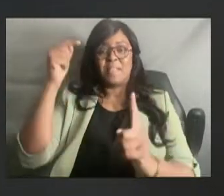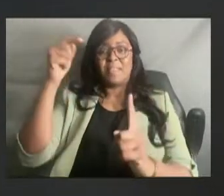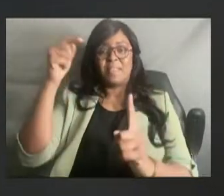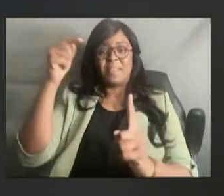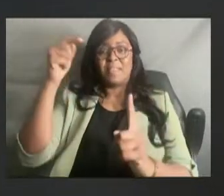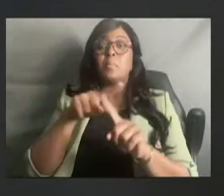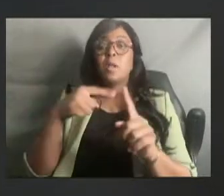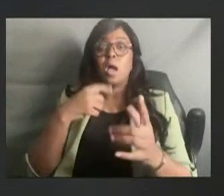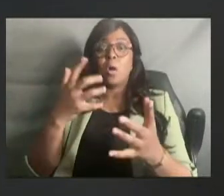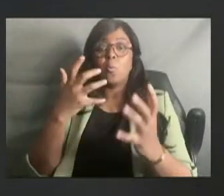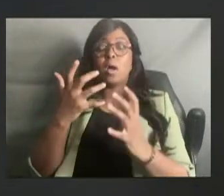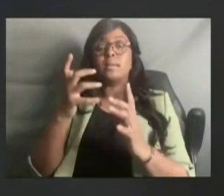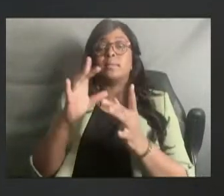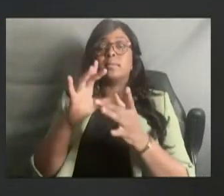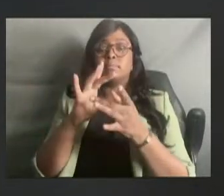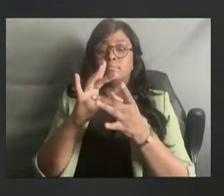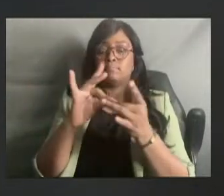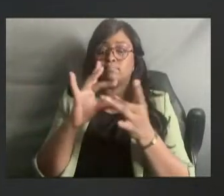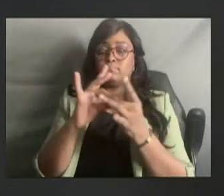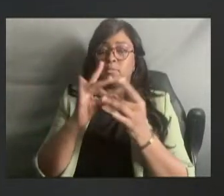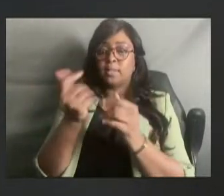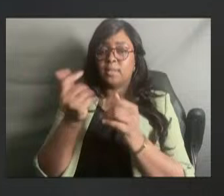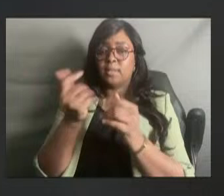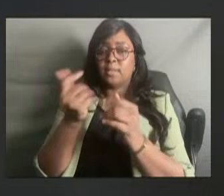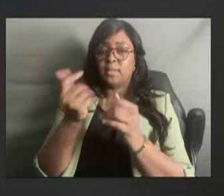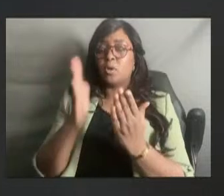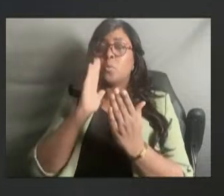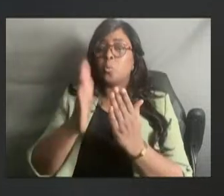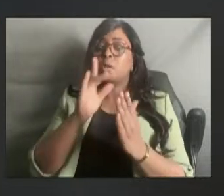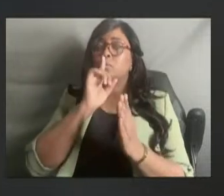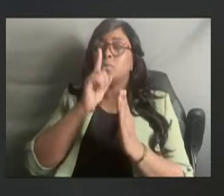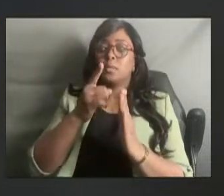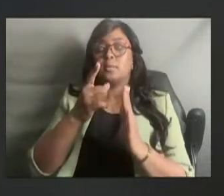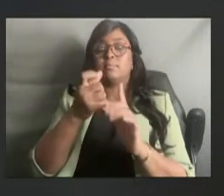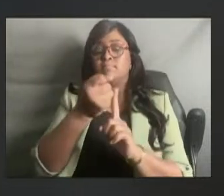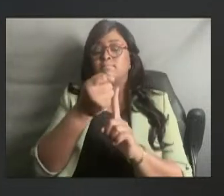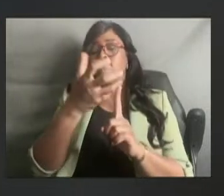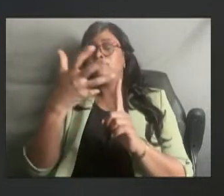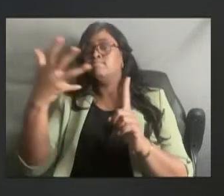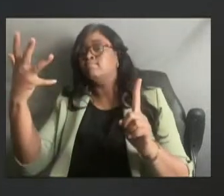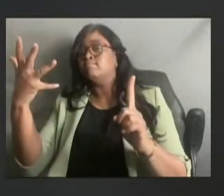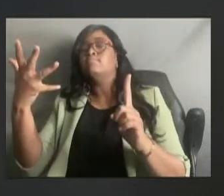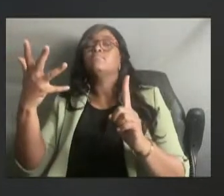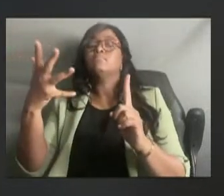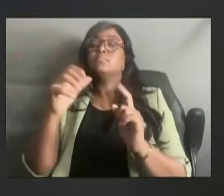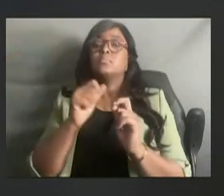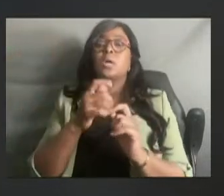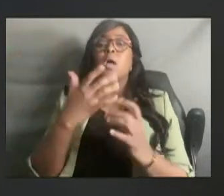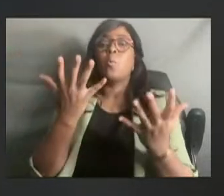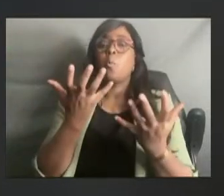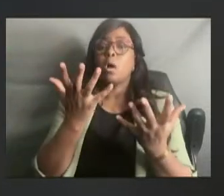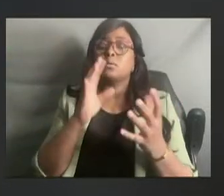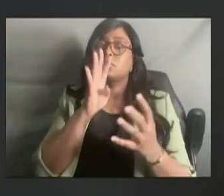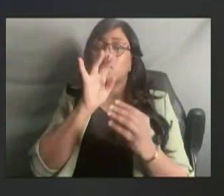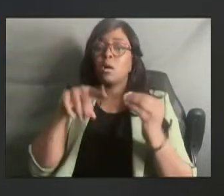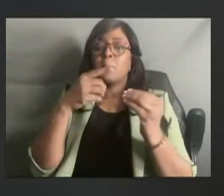it's a little weird not having the controls for this. Do you want to talk about a few things.